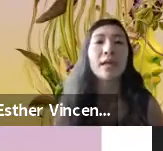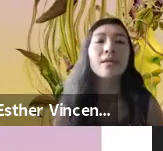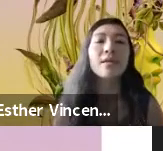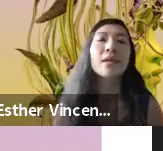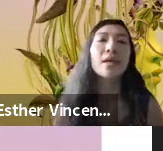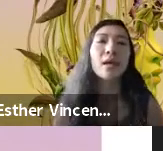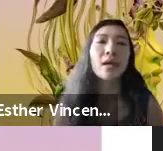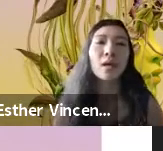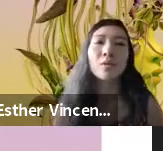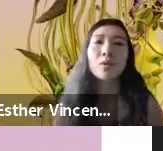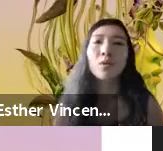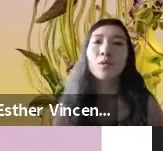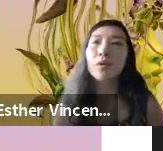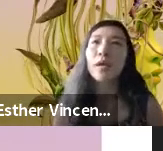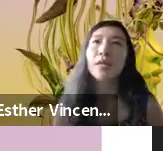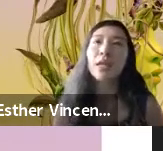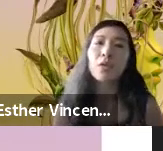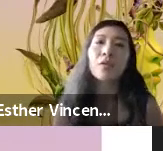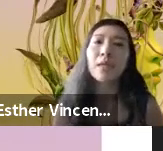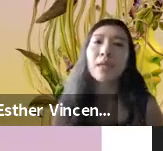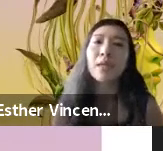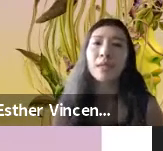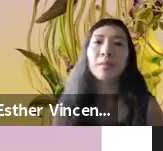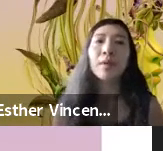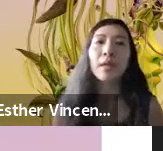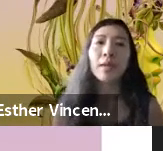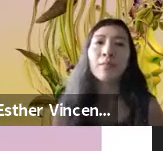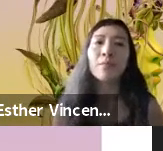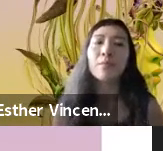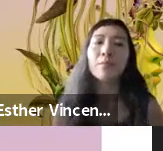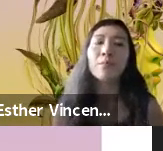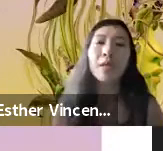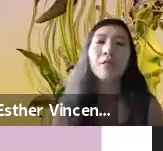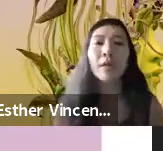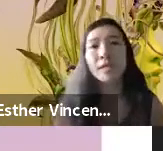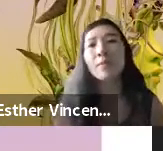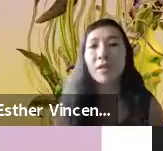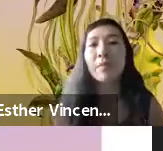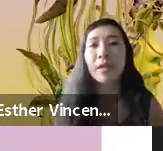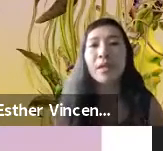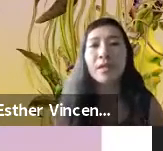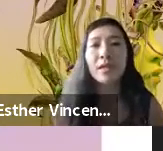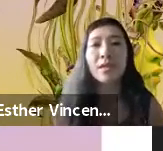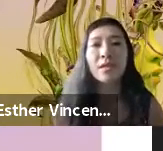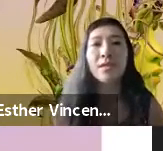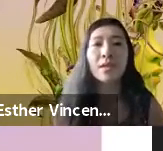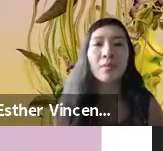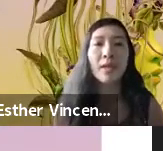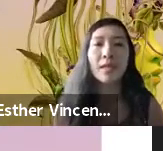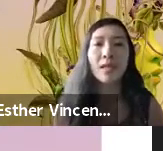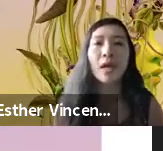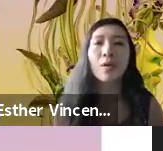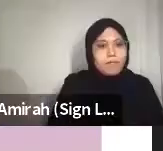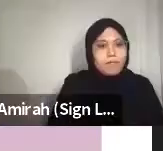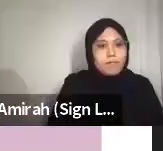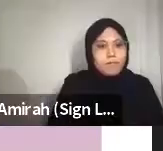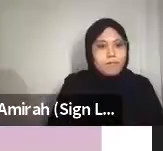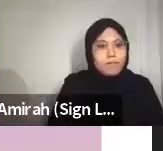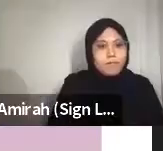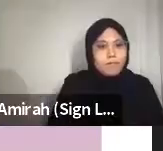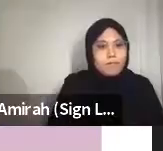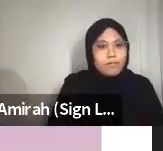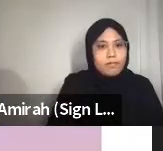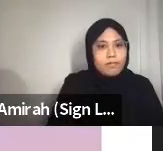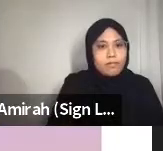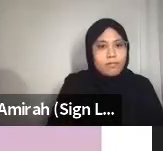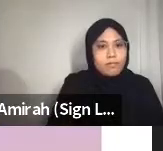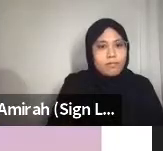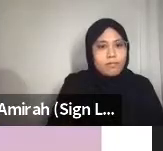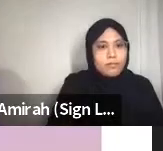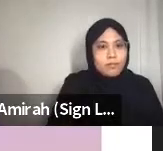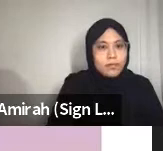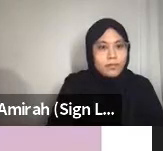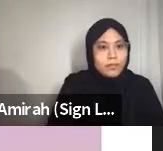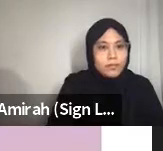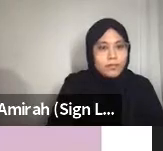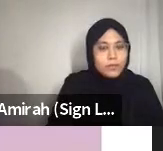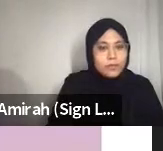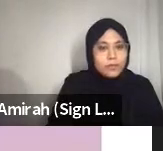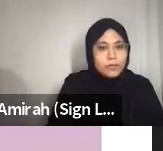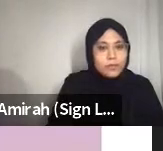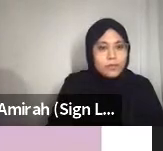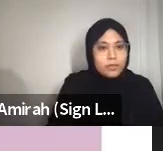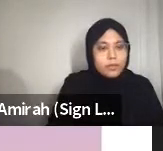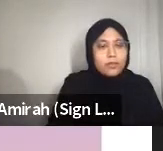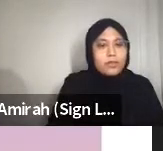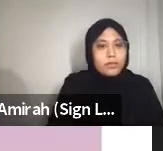I think ecofeminism, some of us might understand this as how it centers the woman in a web of relations to the earth,